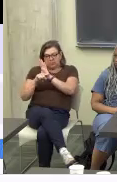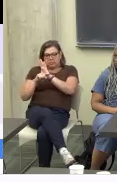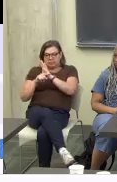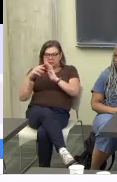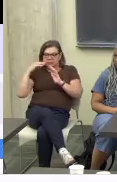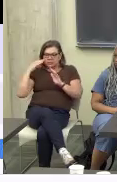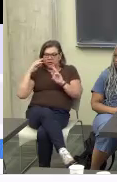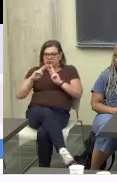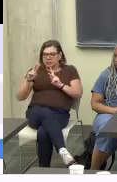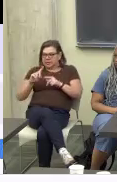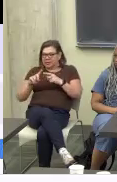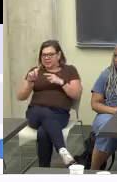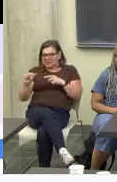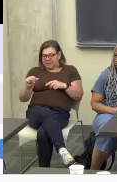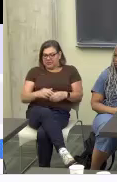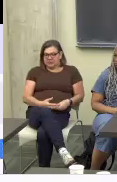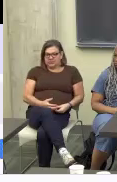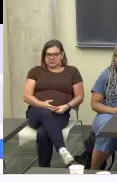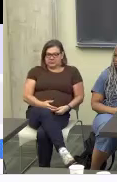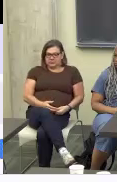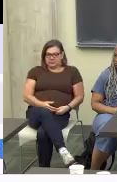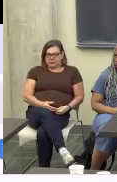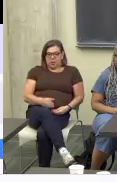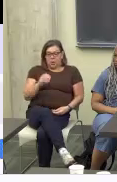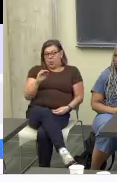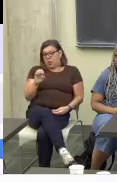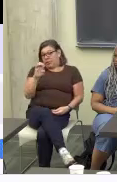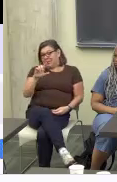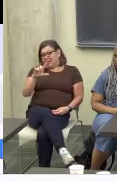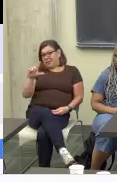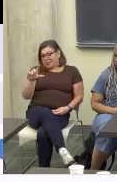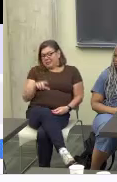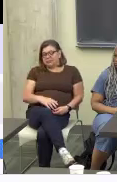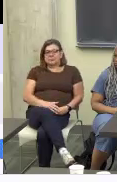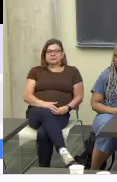English is a second language and everything and knowing what that means in terms of legal